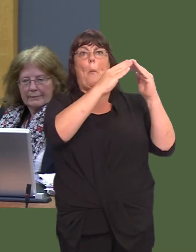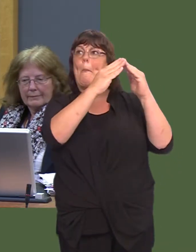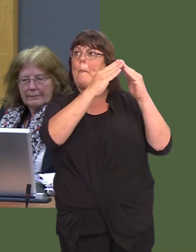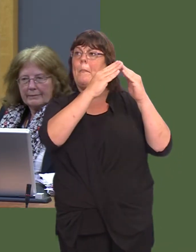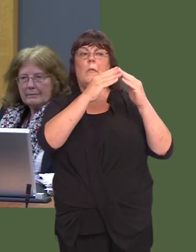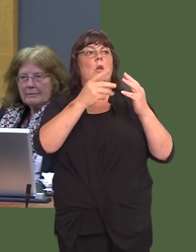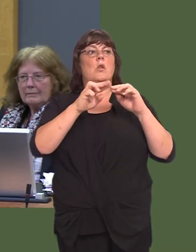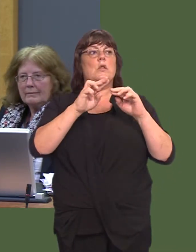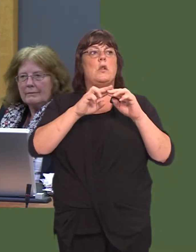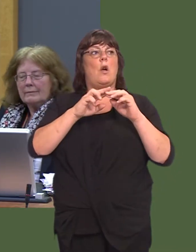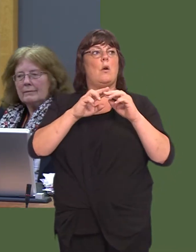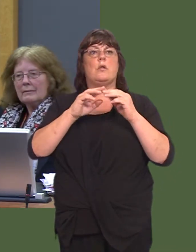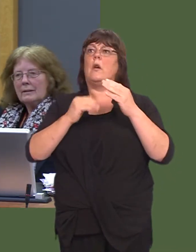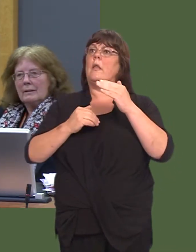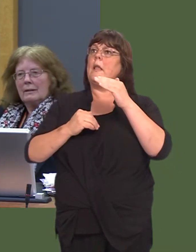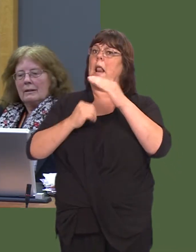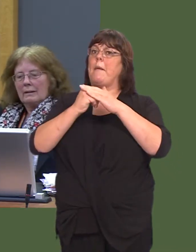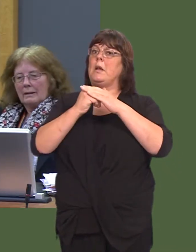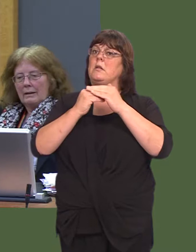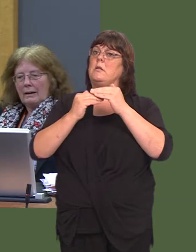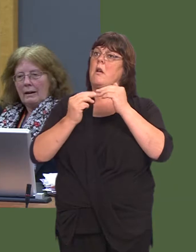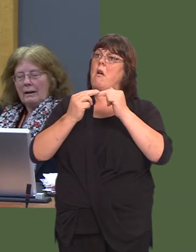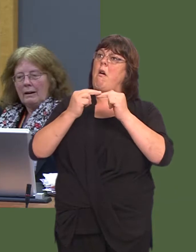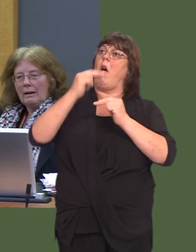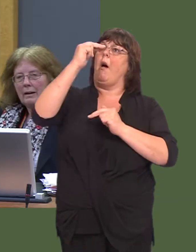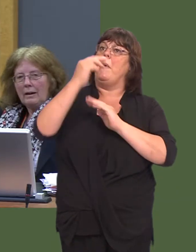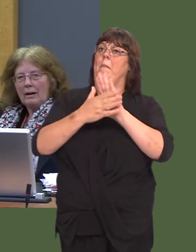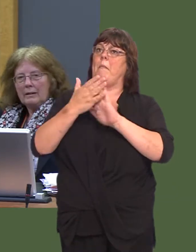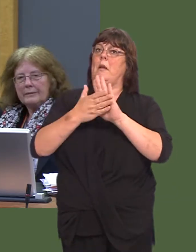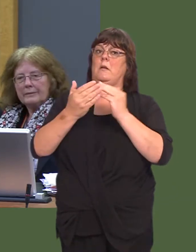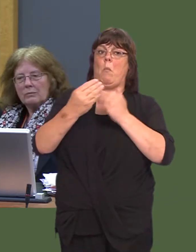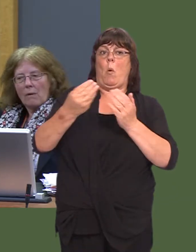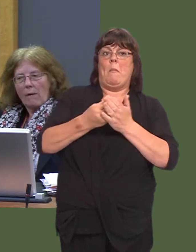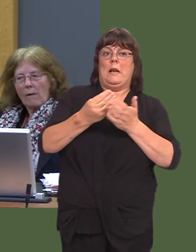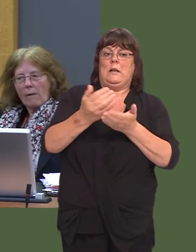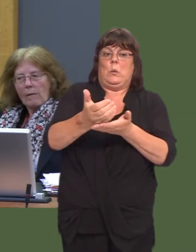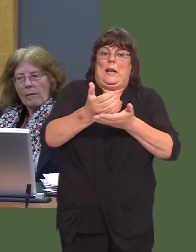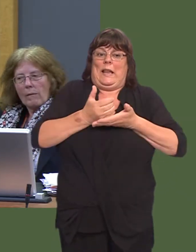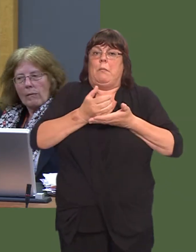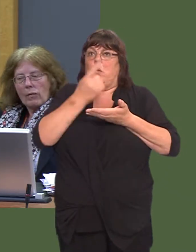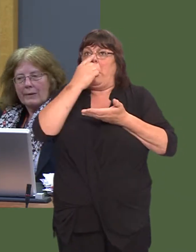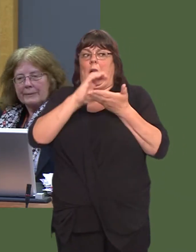more than doubling it has a disproportionately great benefit on what they can pass on to their relatives at some point.